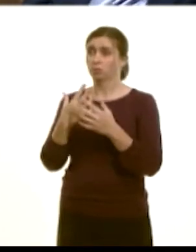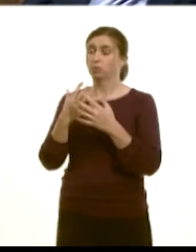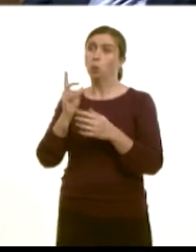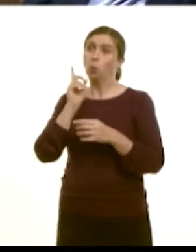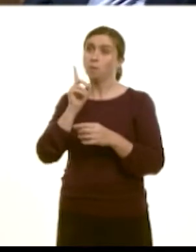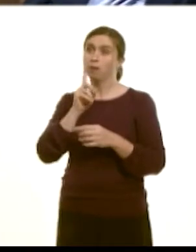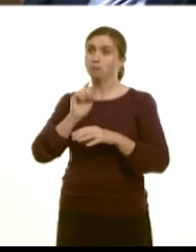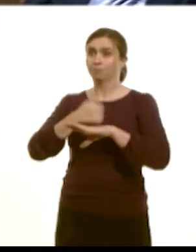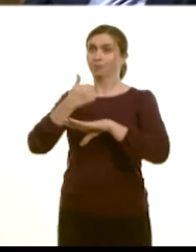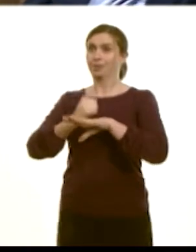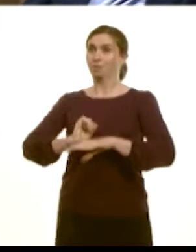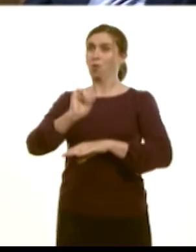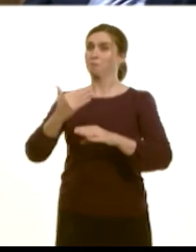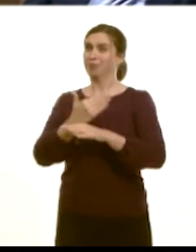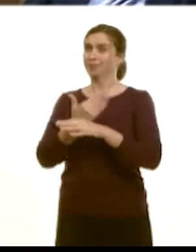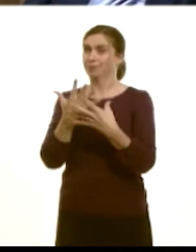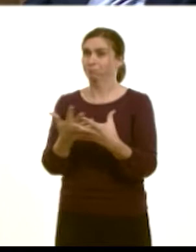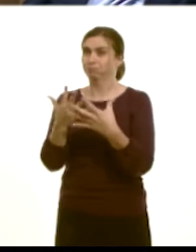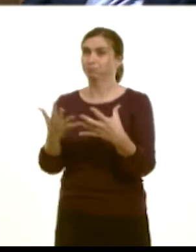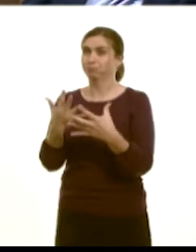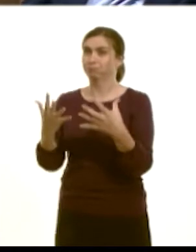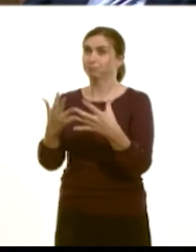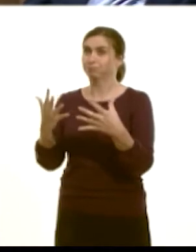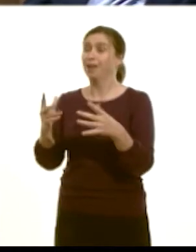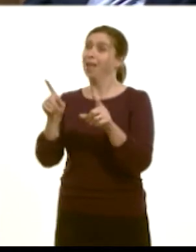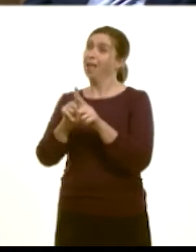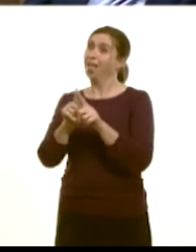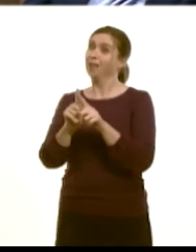and, of course, there is the great challenge of improving access to high-quality childcare.